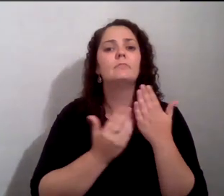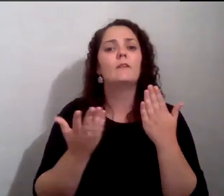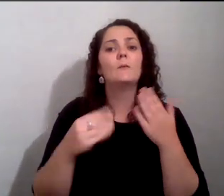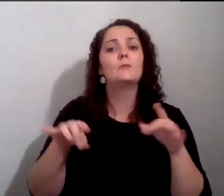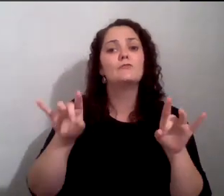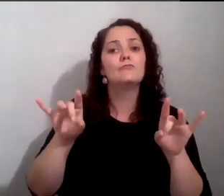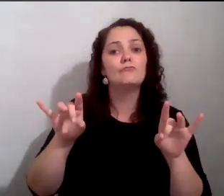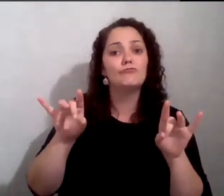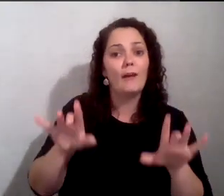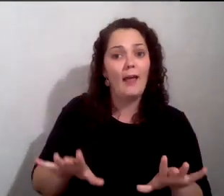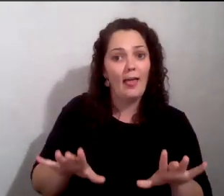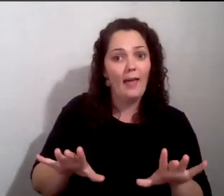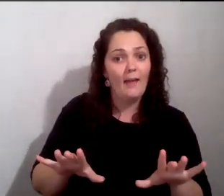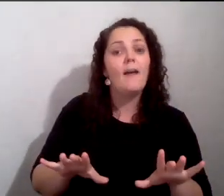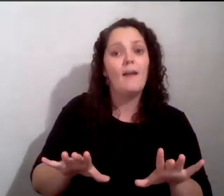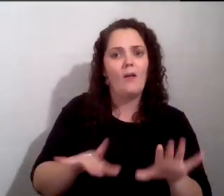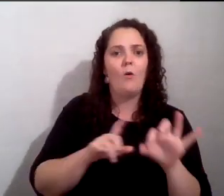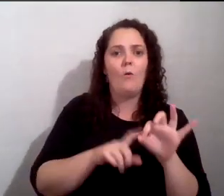purchased for the Queensland Art Gallery’s